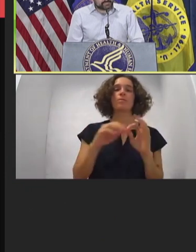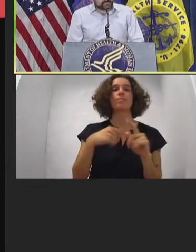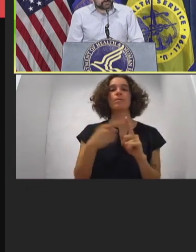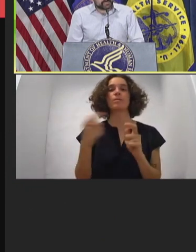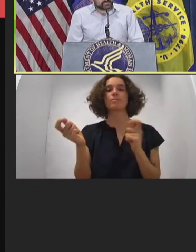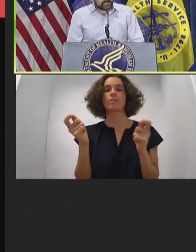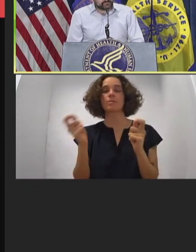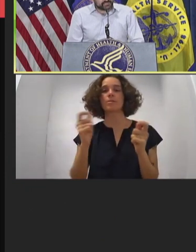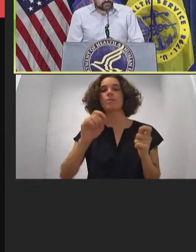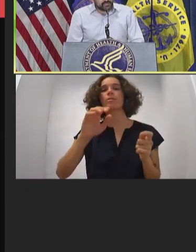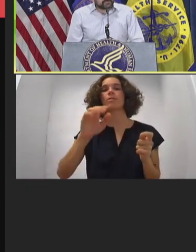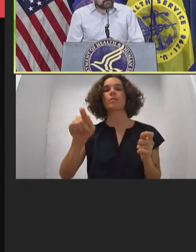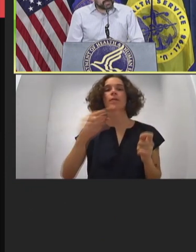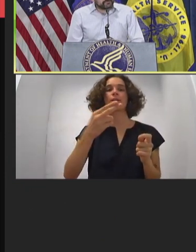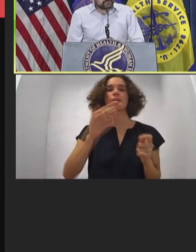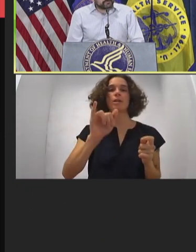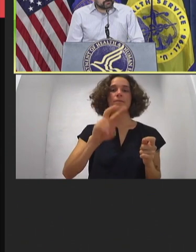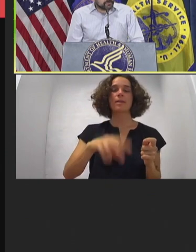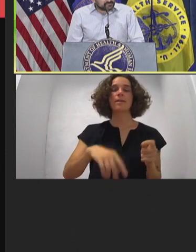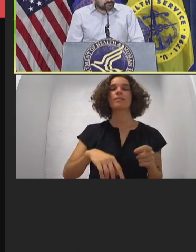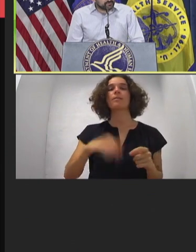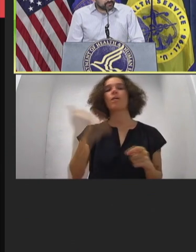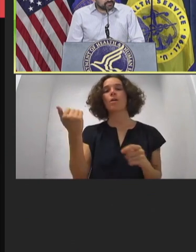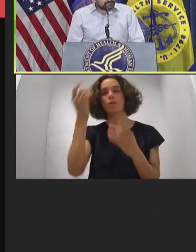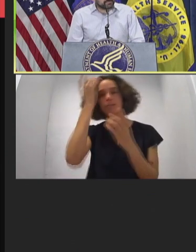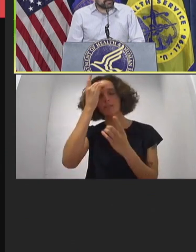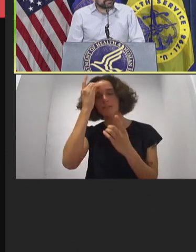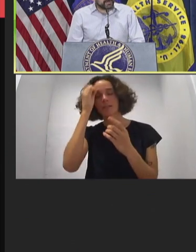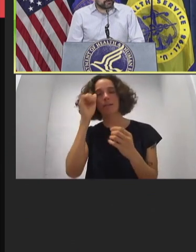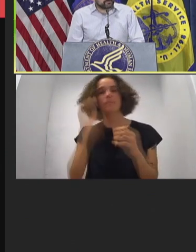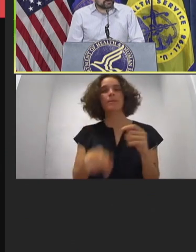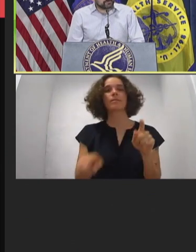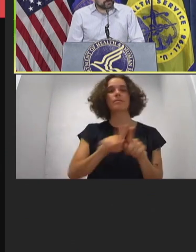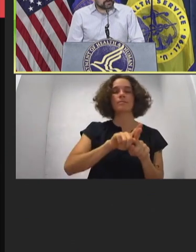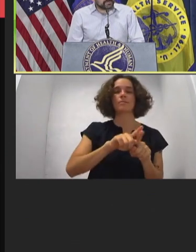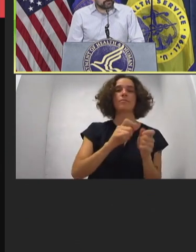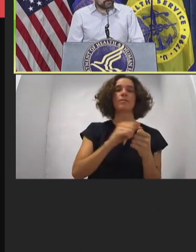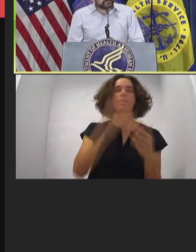such as HIV. So, we have no silver bullets but lots of powerful tools. And hopefully,